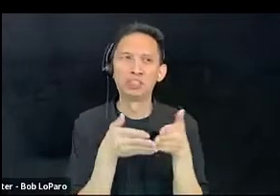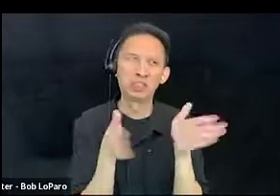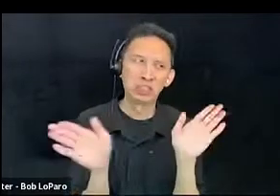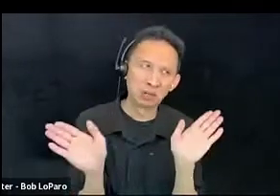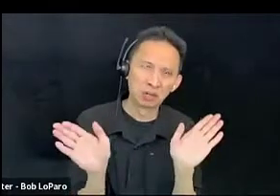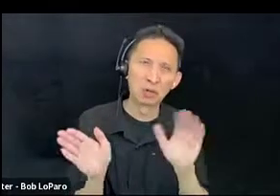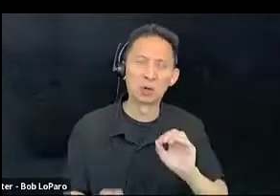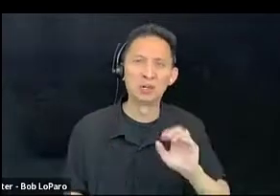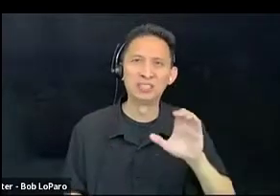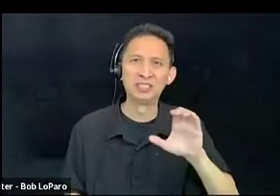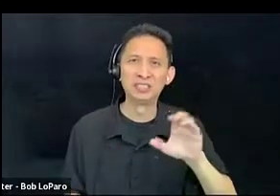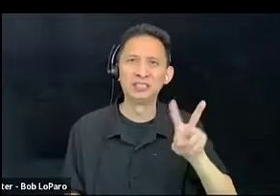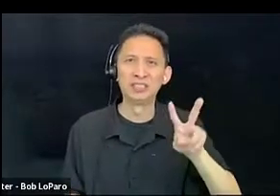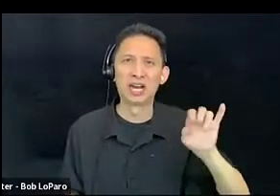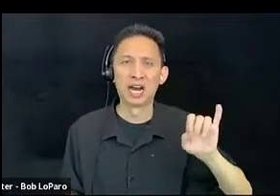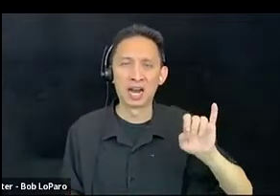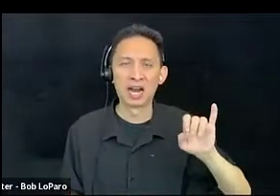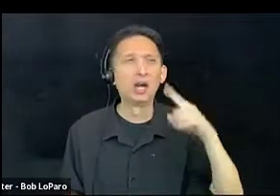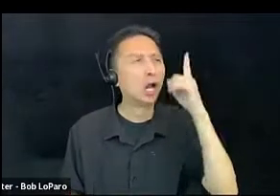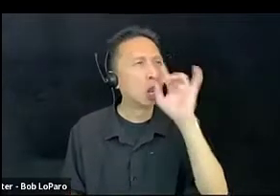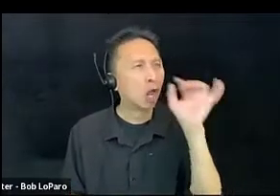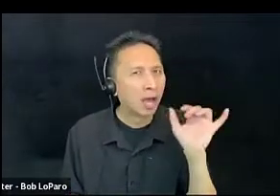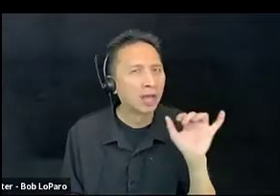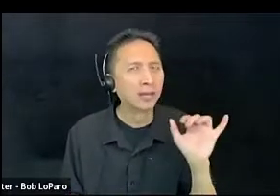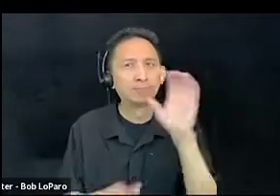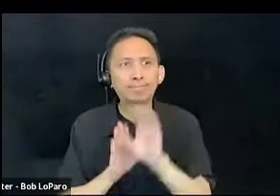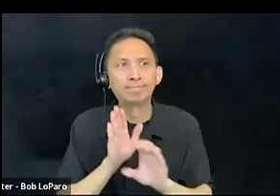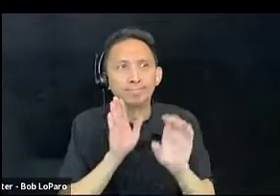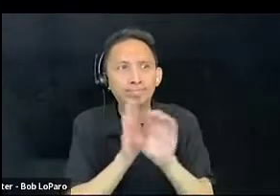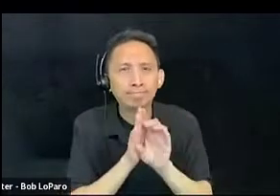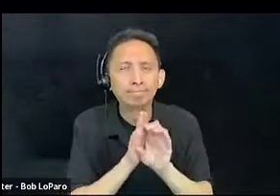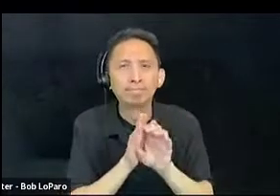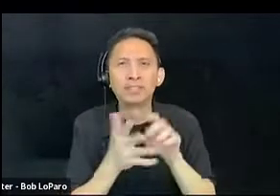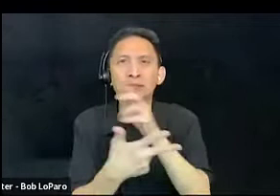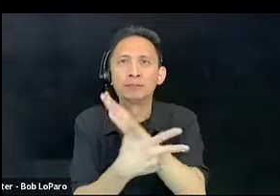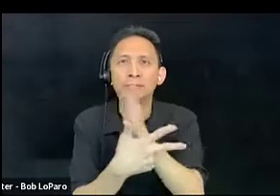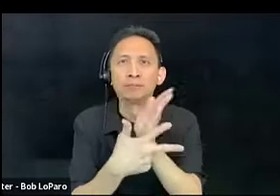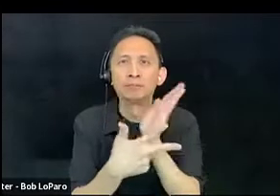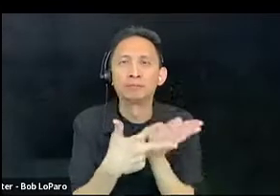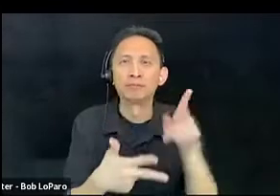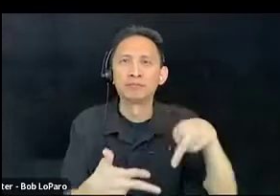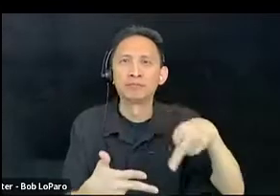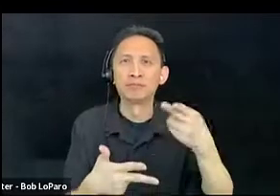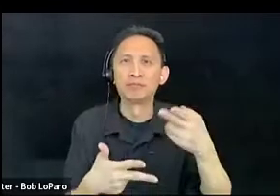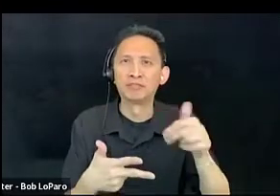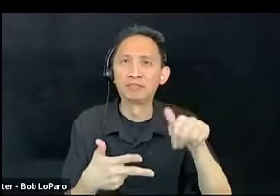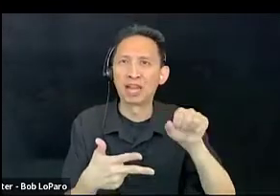and a little bit on intervention and assessment kind of woven into that. We're gonna talk a lot more about intervention